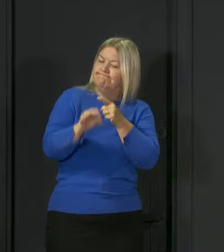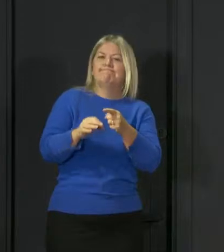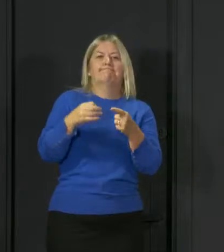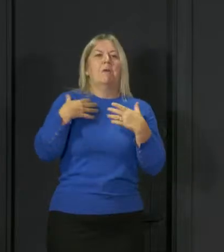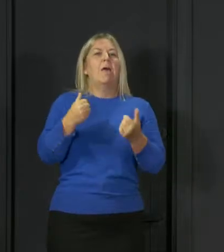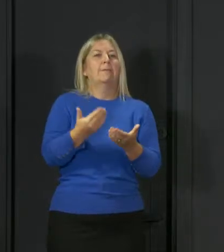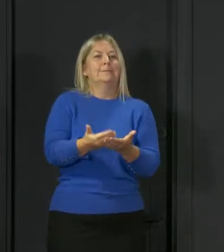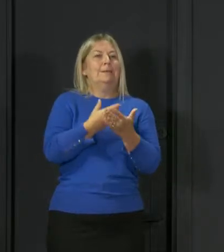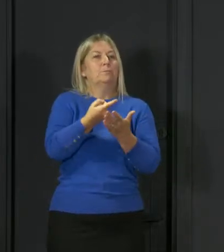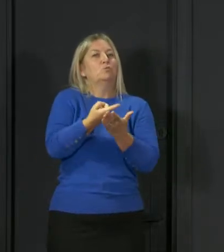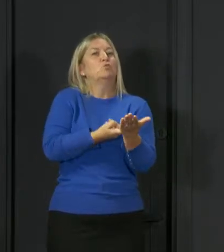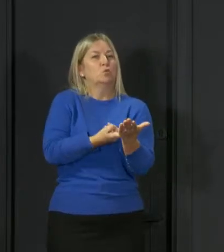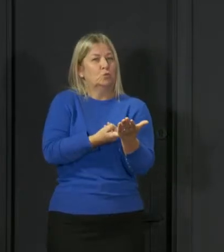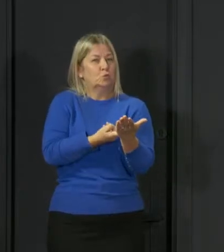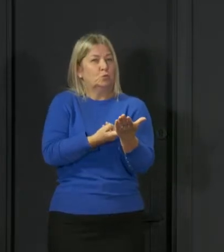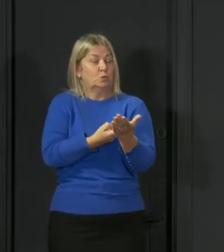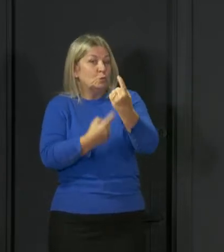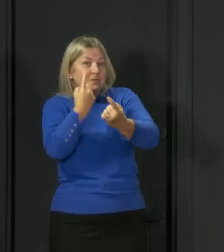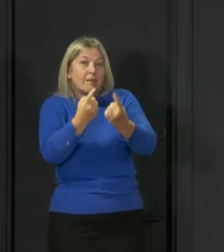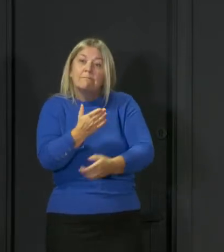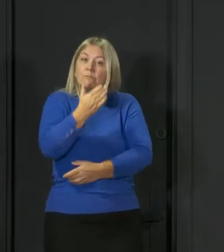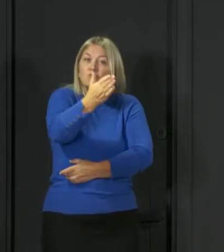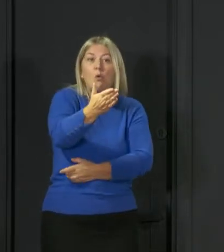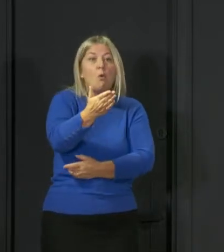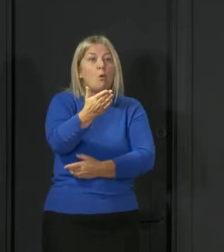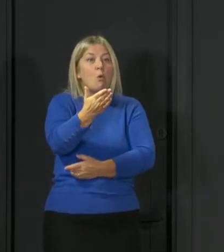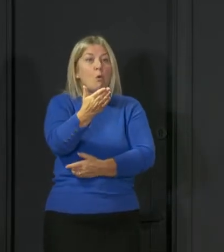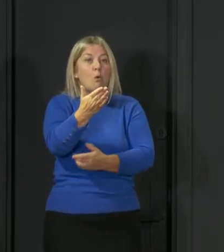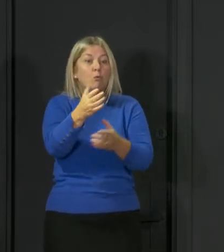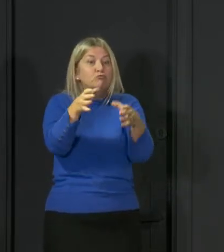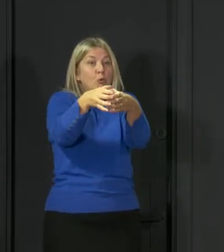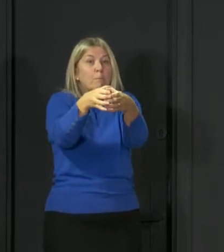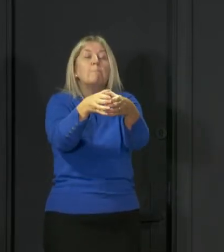and if there are groups you attend you can find the full guidance on our website